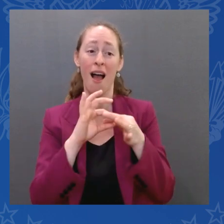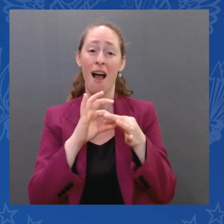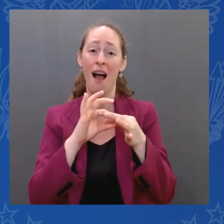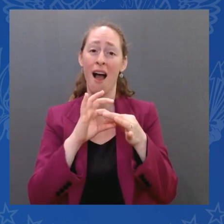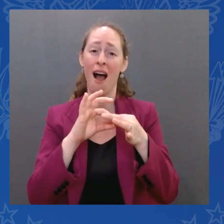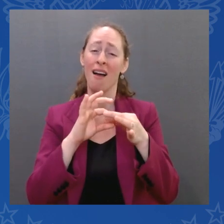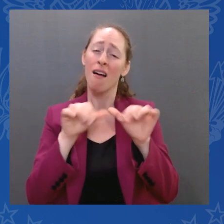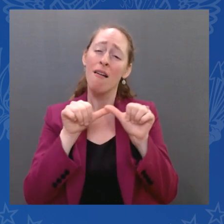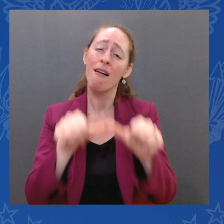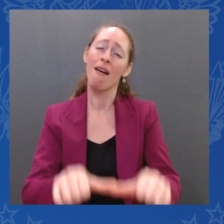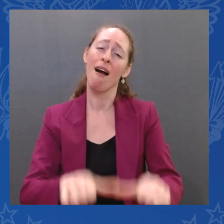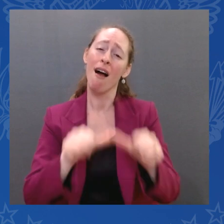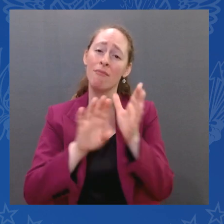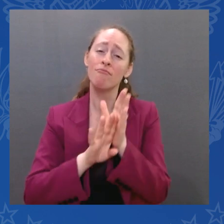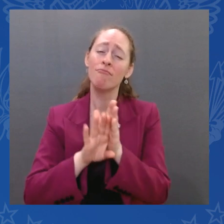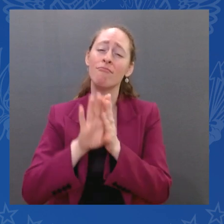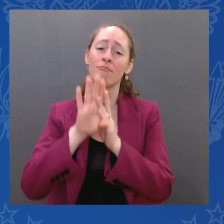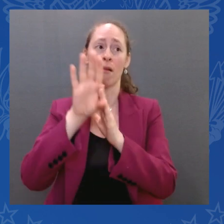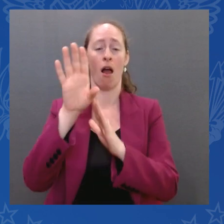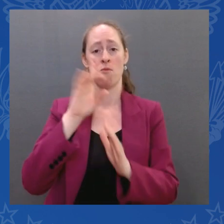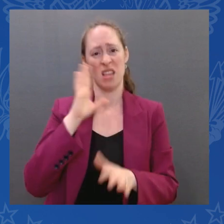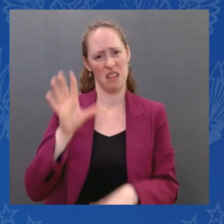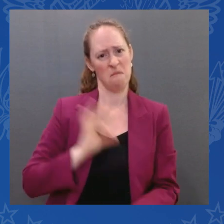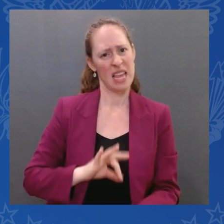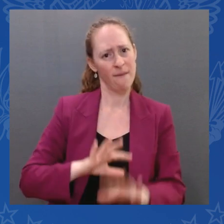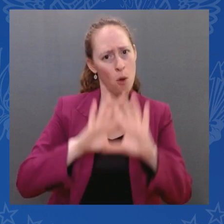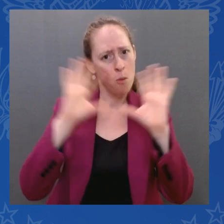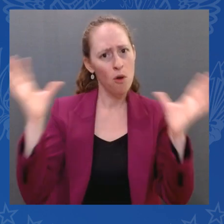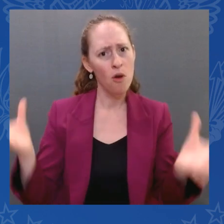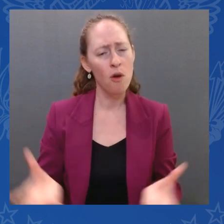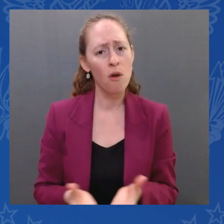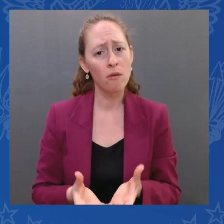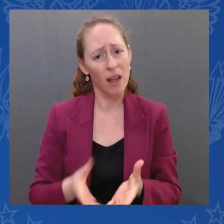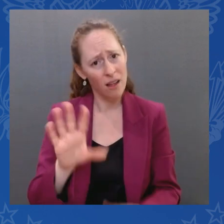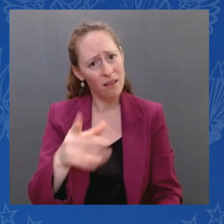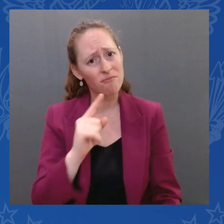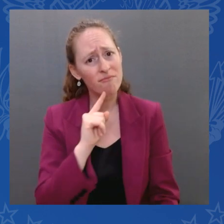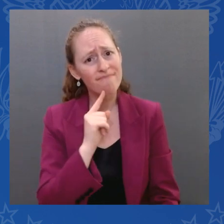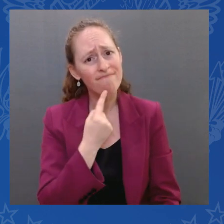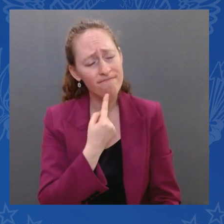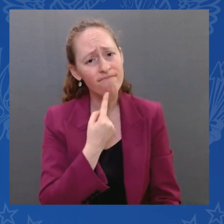And I mean that: for the benefit of the entire world. Thank you. And God bless you all.